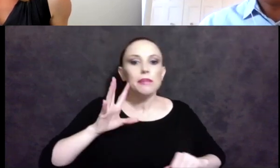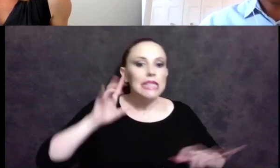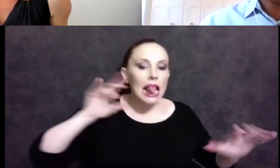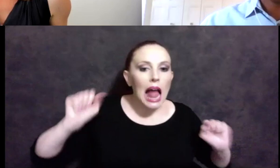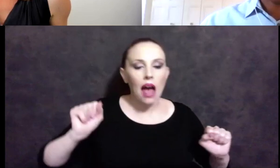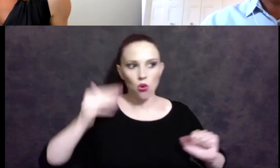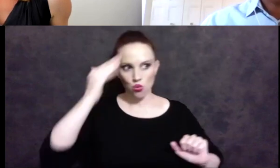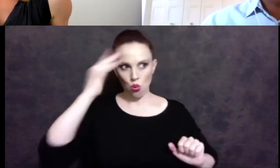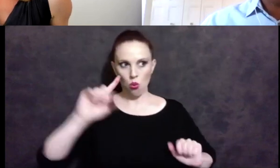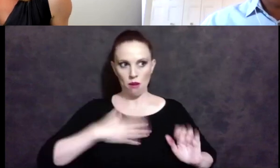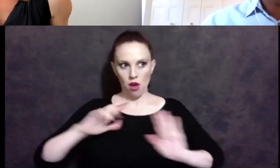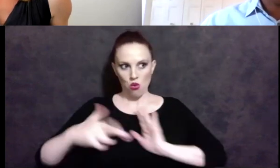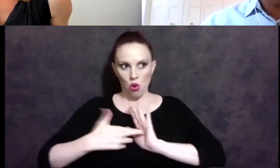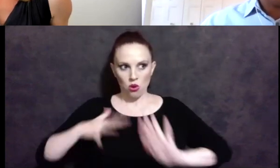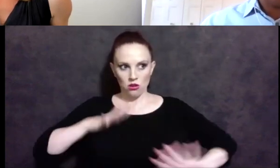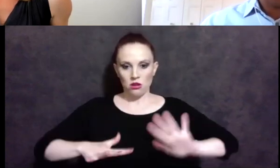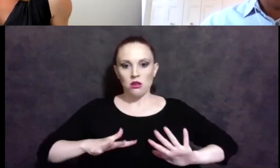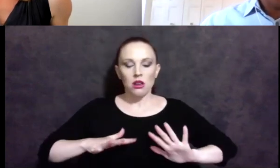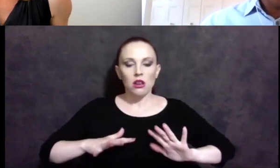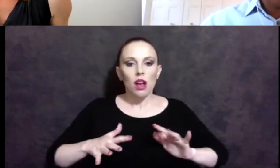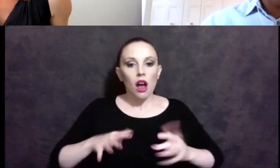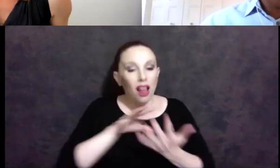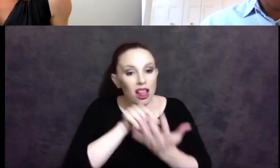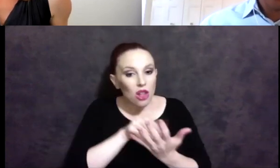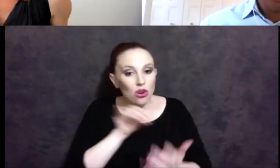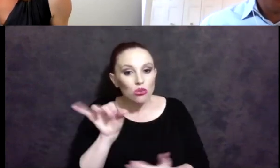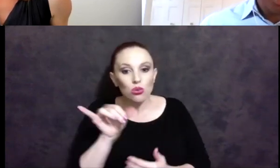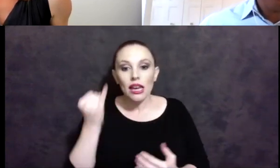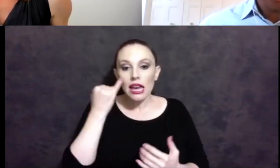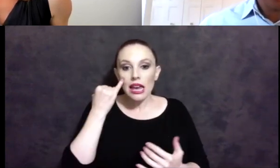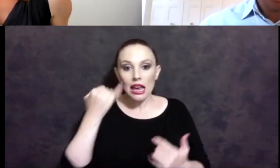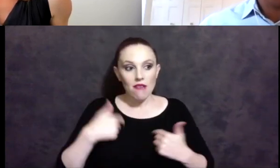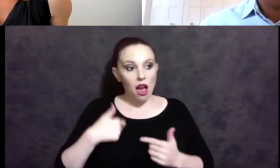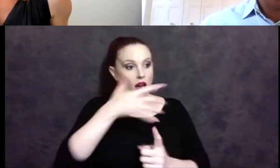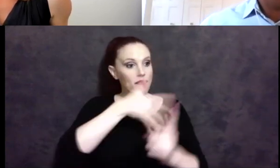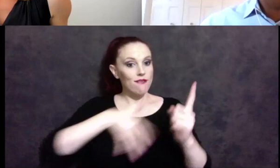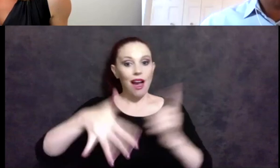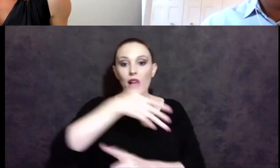I also learned that even if I was in an environment and engaging in a way that wouldn't meet white